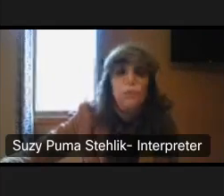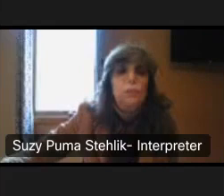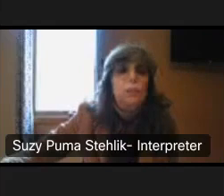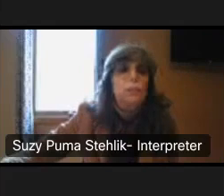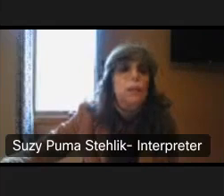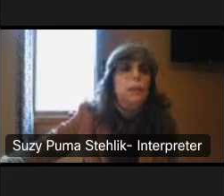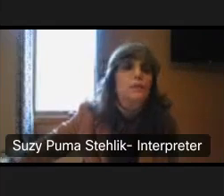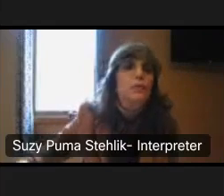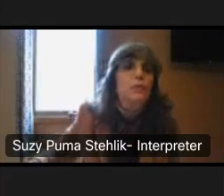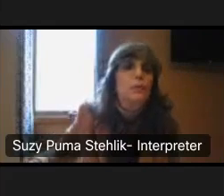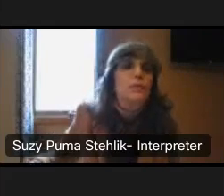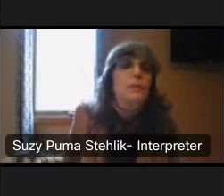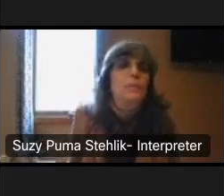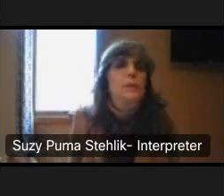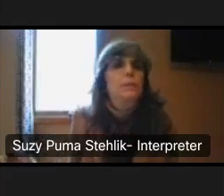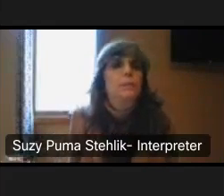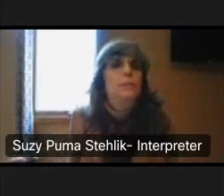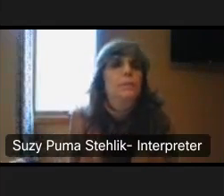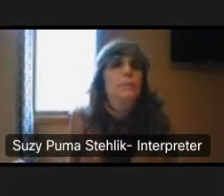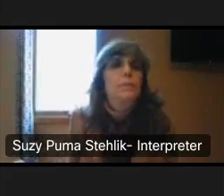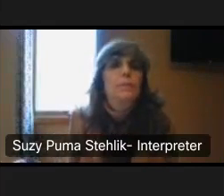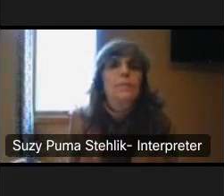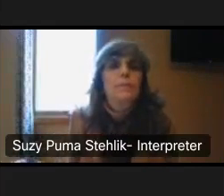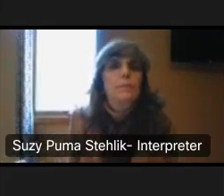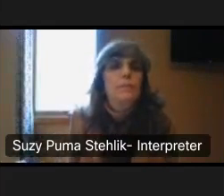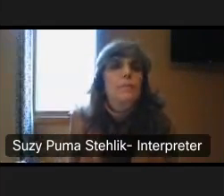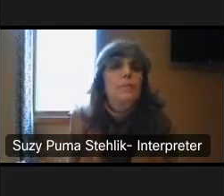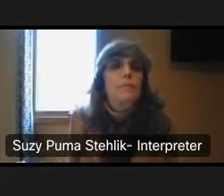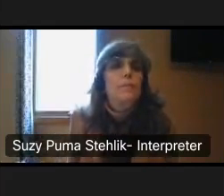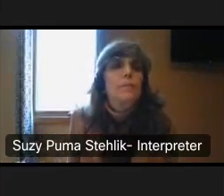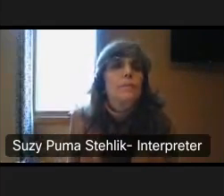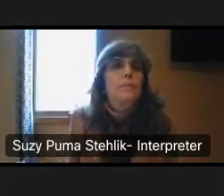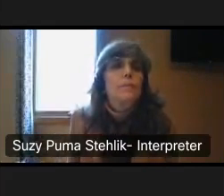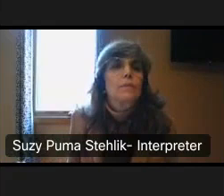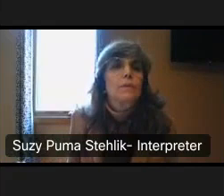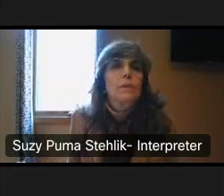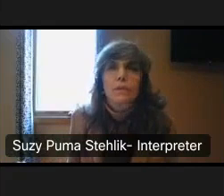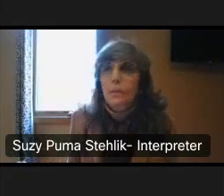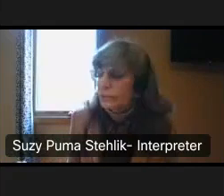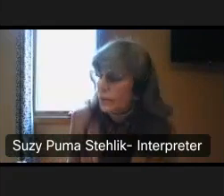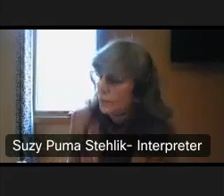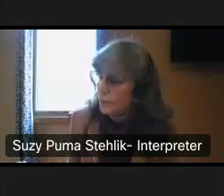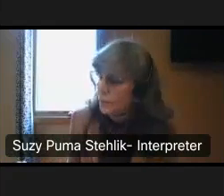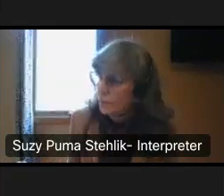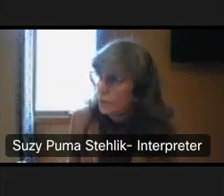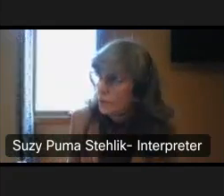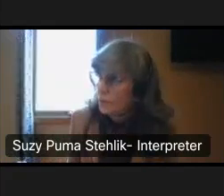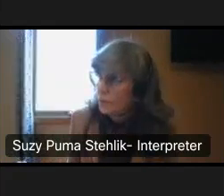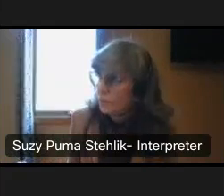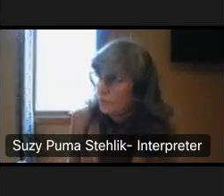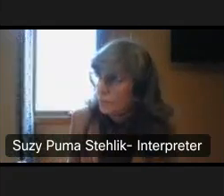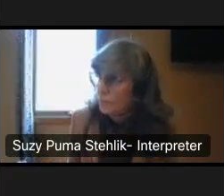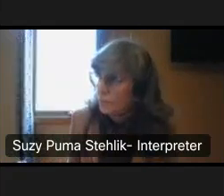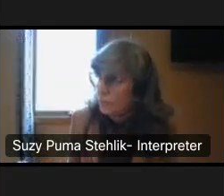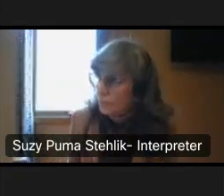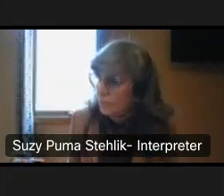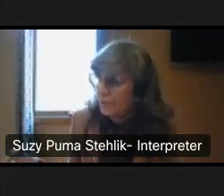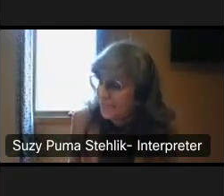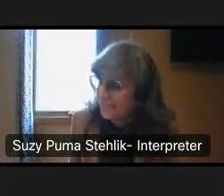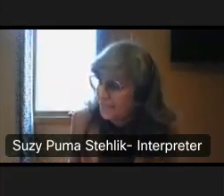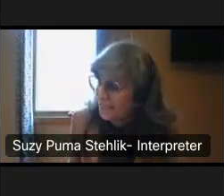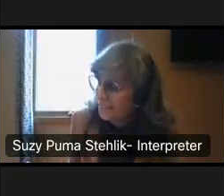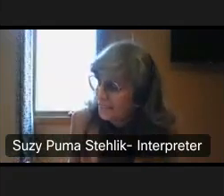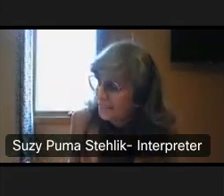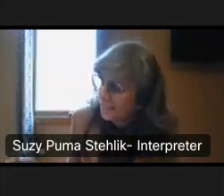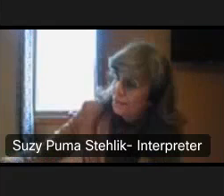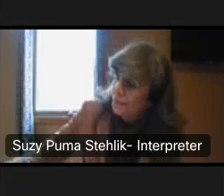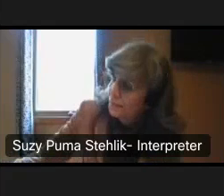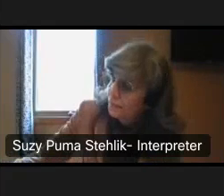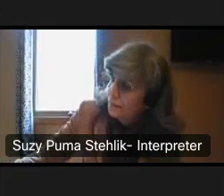Good to understand those. We'll put them. Yeah. Go ahead with your statement. Sure. All right so far from the farm marshal for the city of Utica.